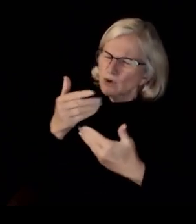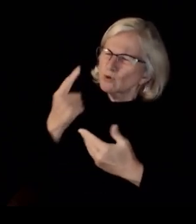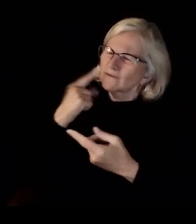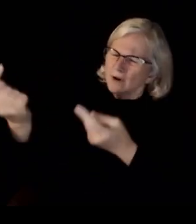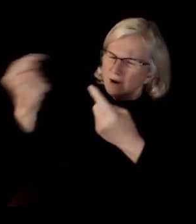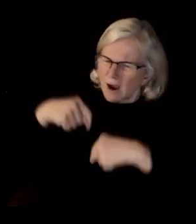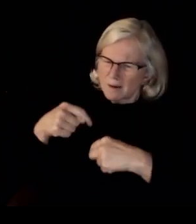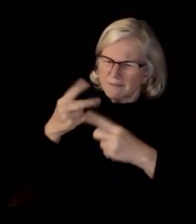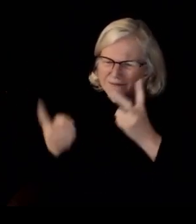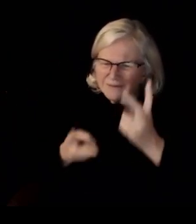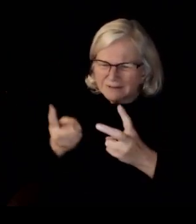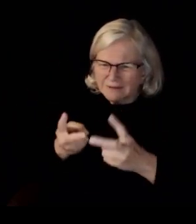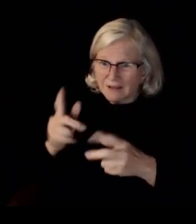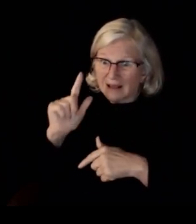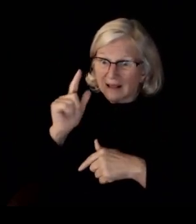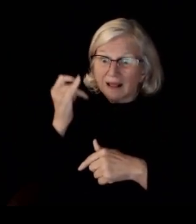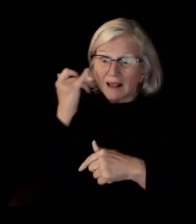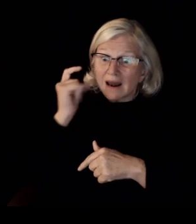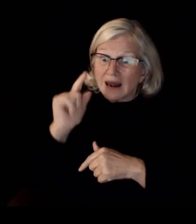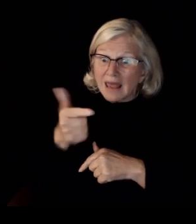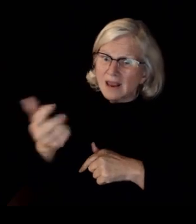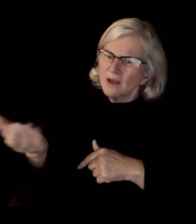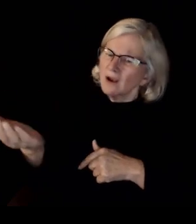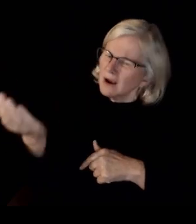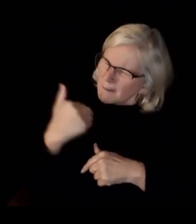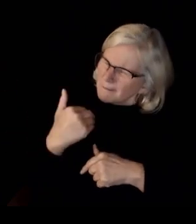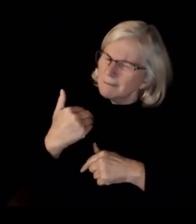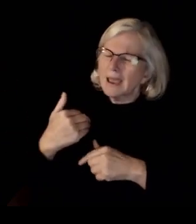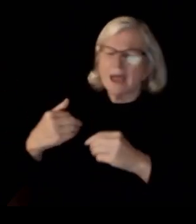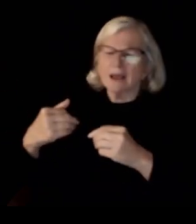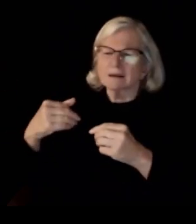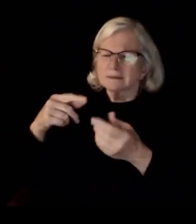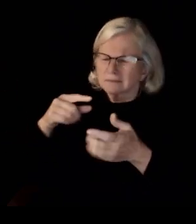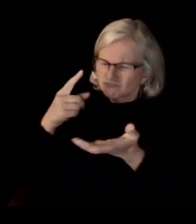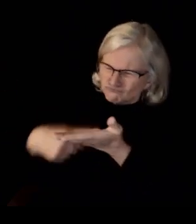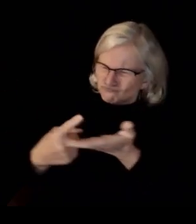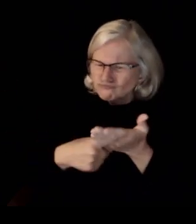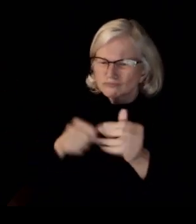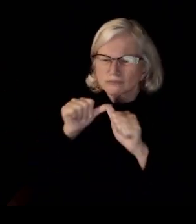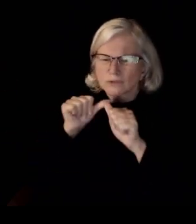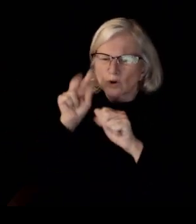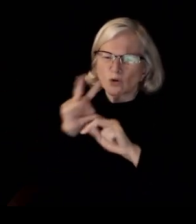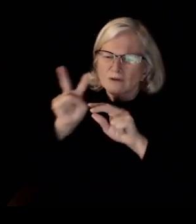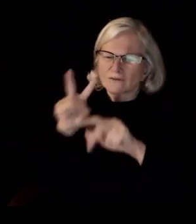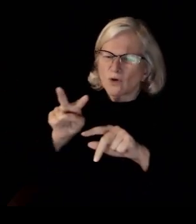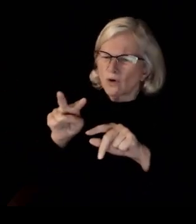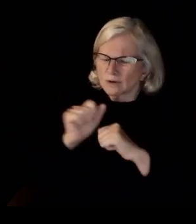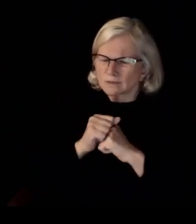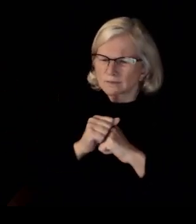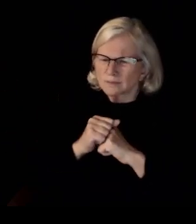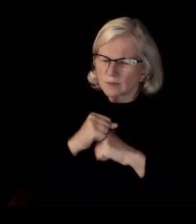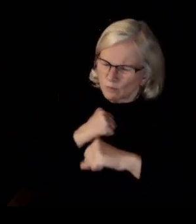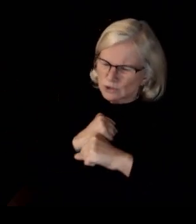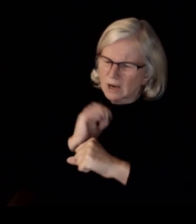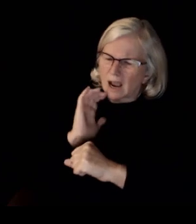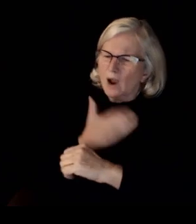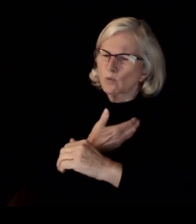best we can to protect our communities. The next topic I want to bring up is one that